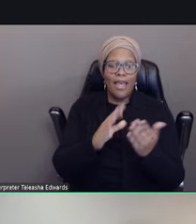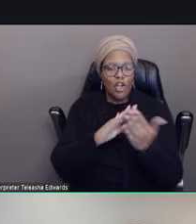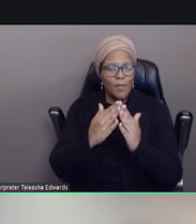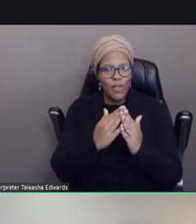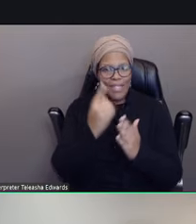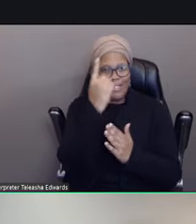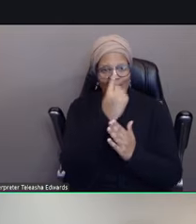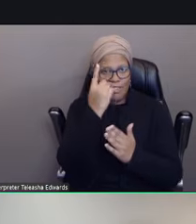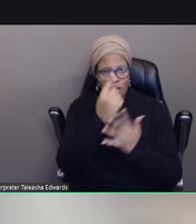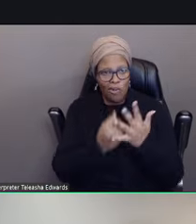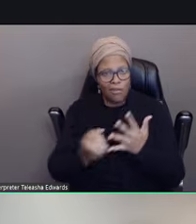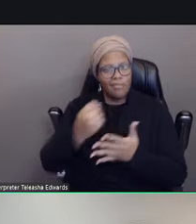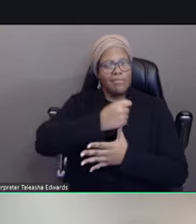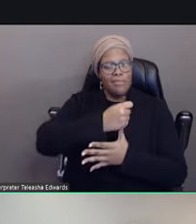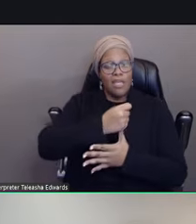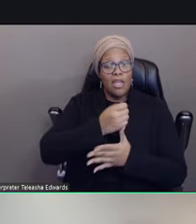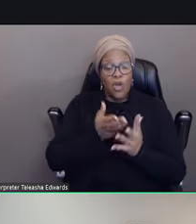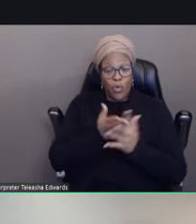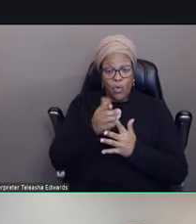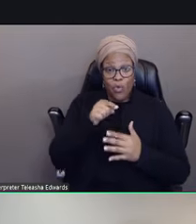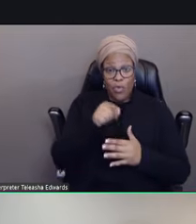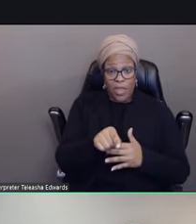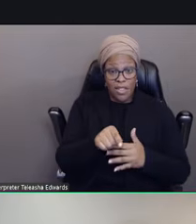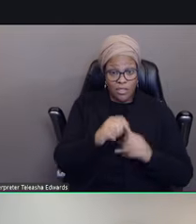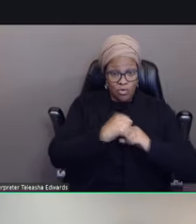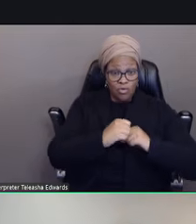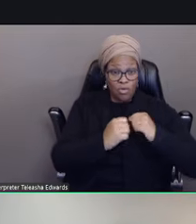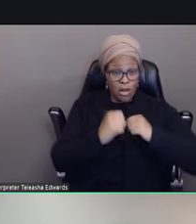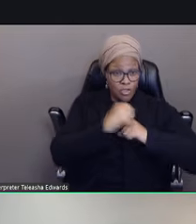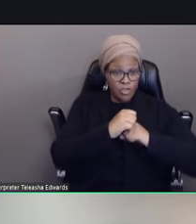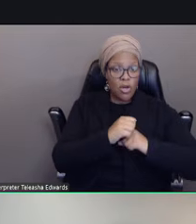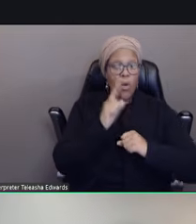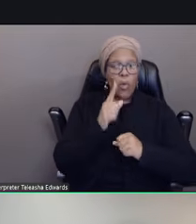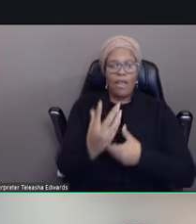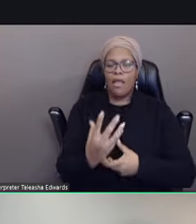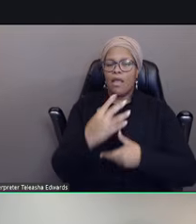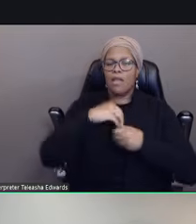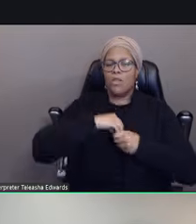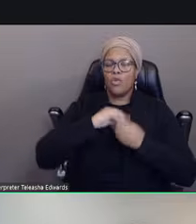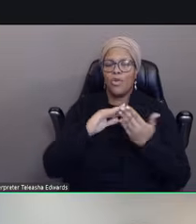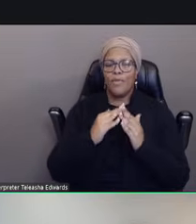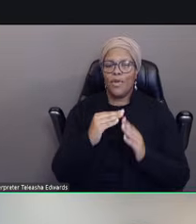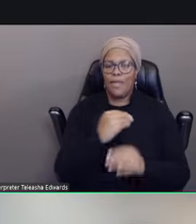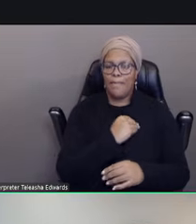this governance structure that will include um community members that those priorities